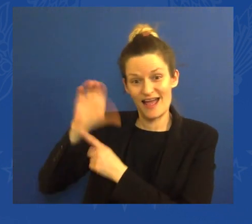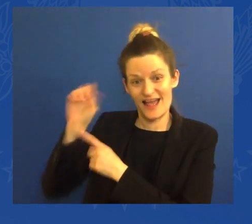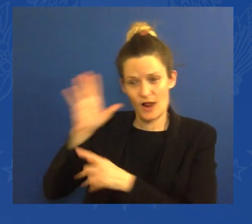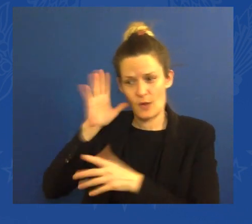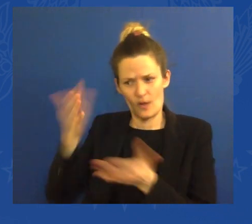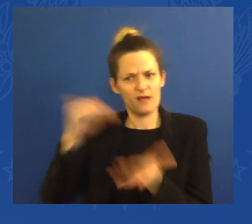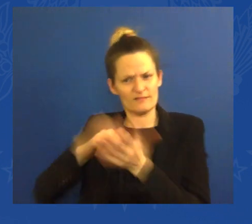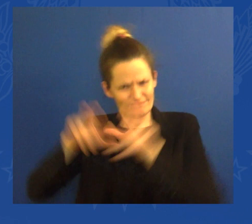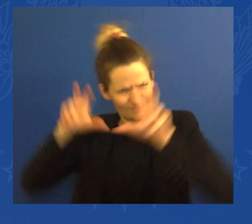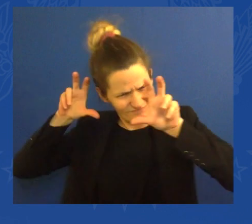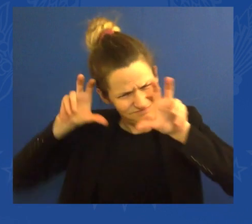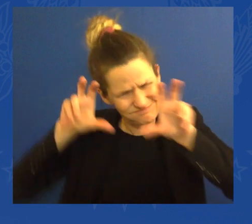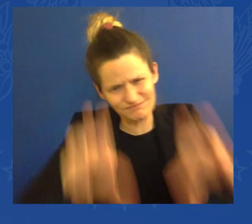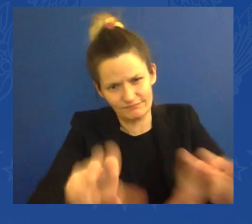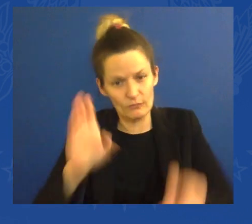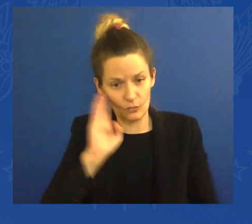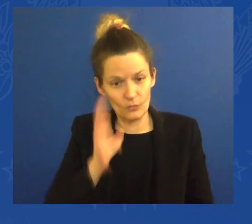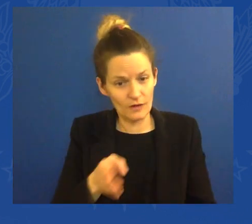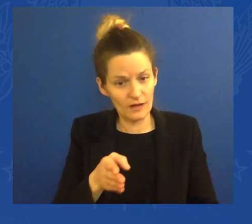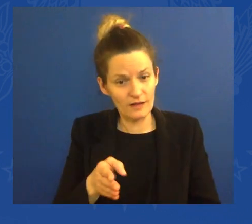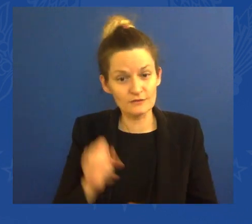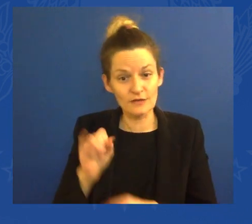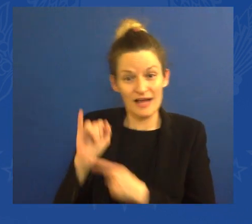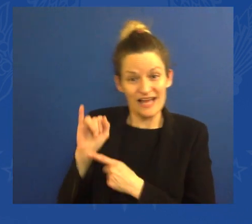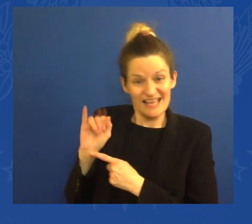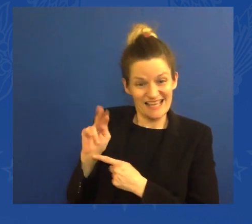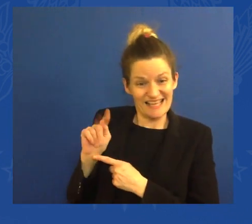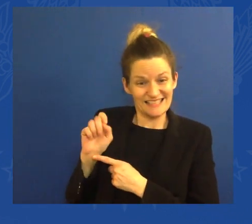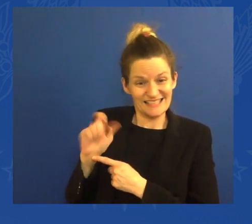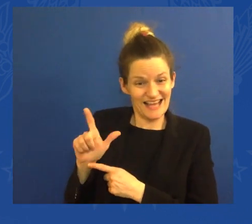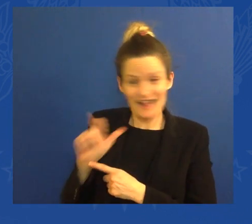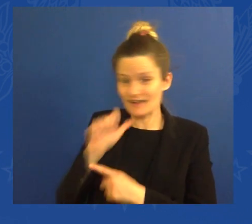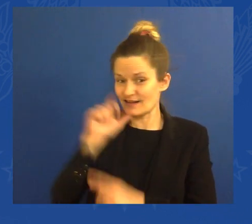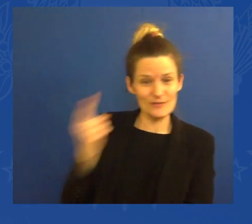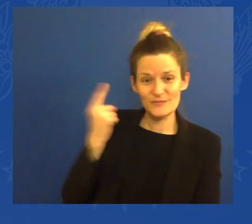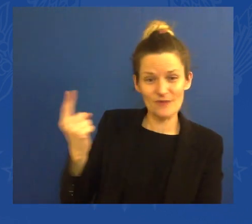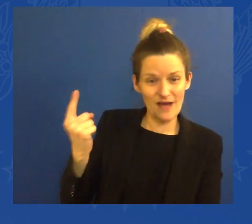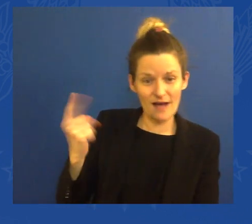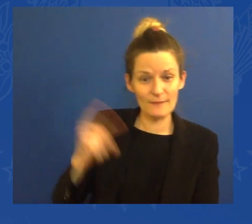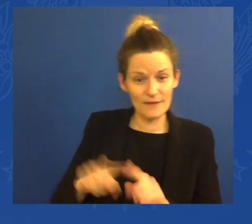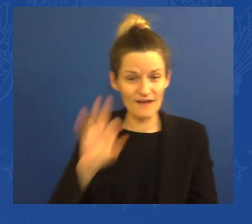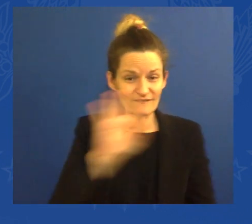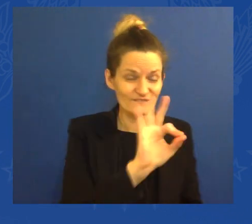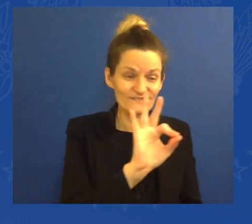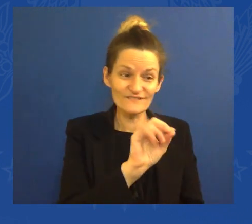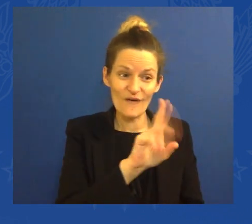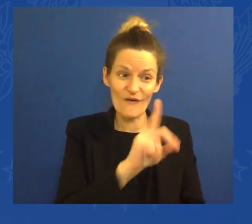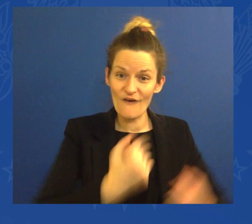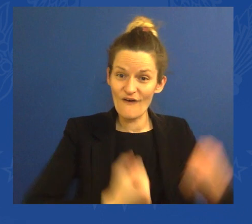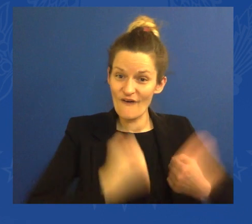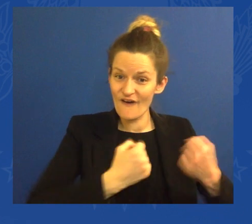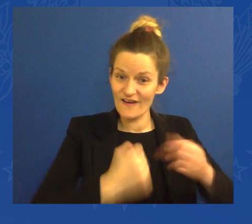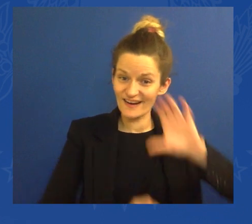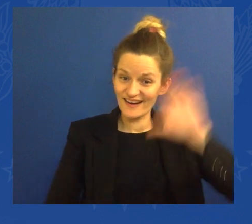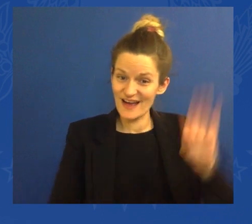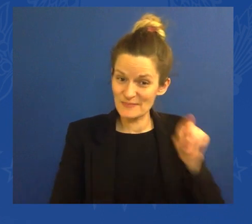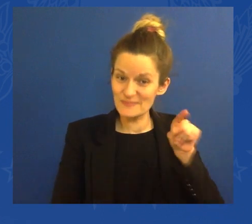Ford has invested $11 billion to build electric vehicles, creating 11,000 new, good-paying jobs across the country.